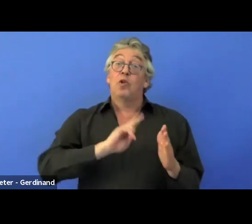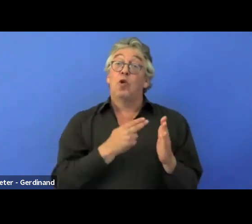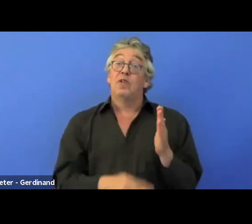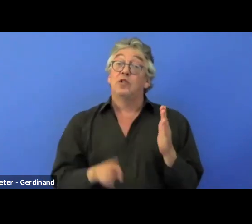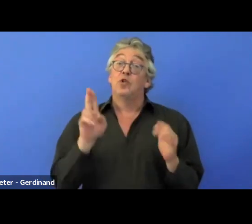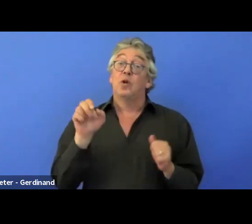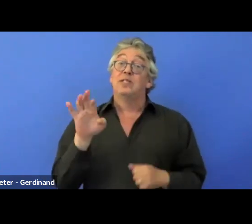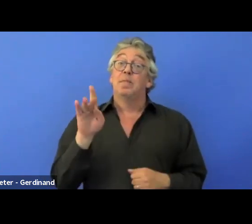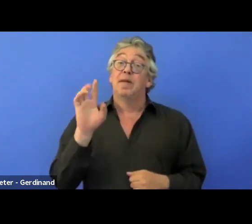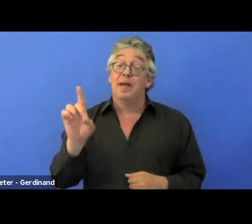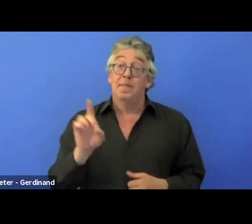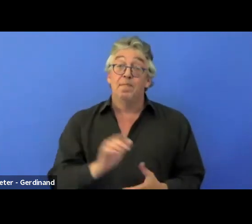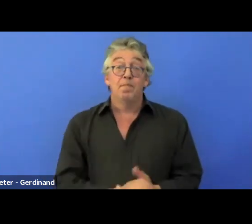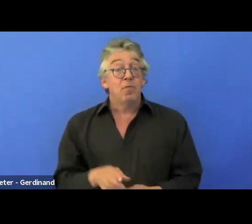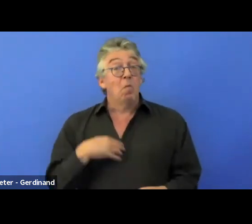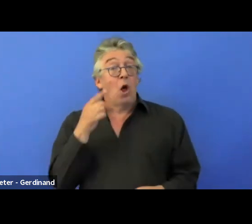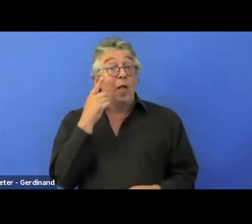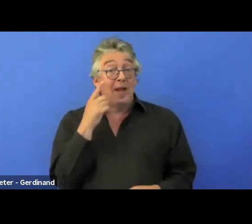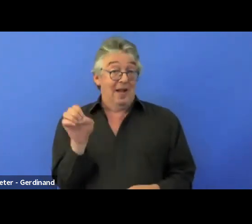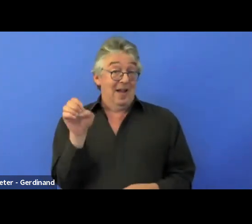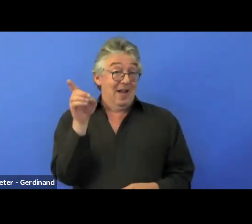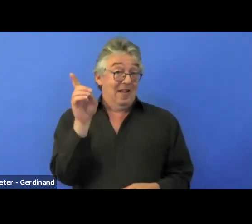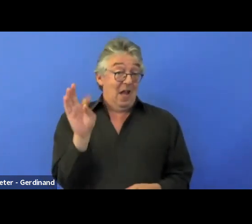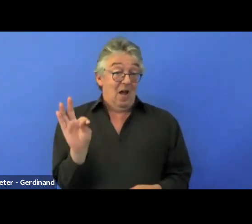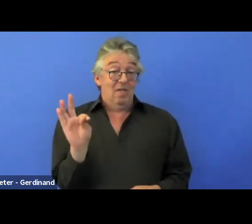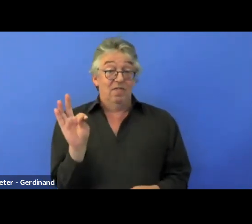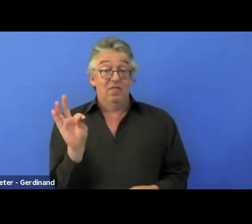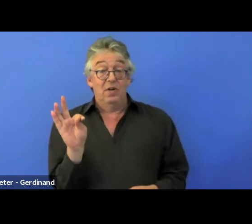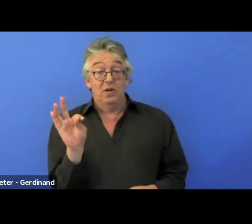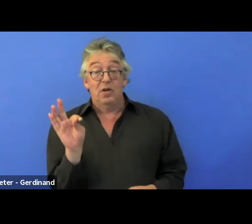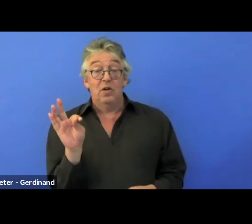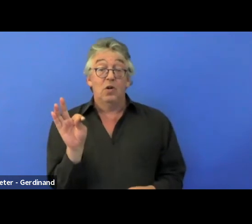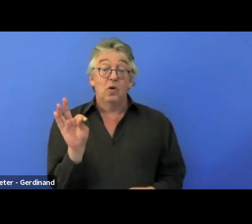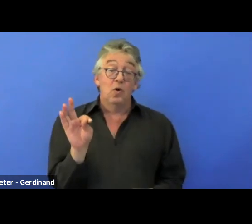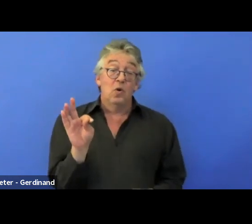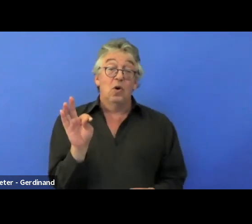And I believe we have been one of the very few DPOs,